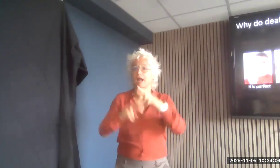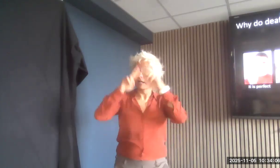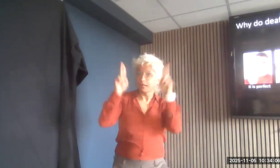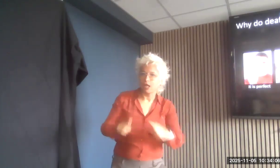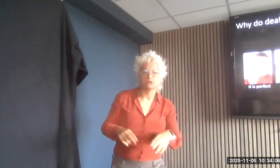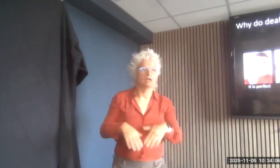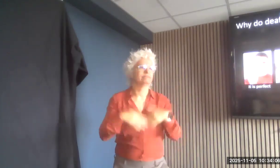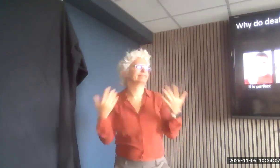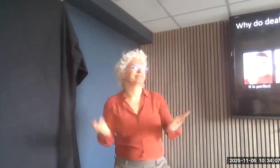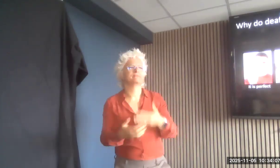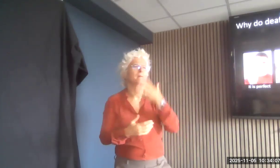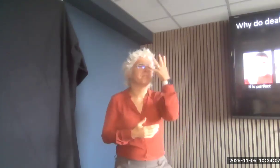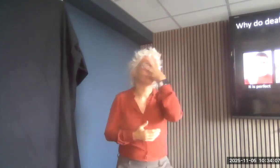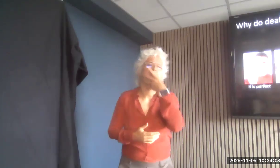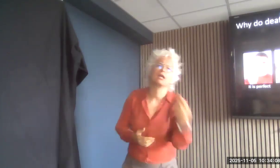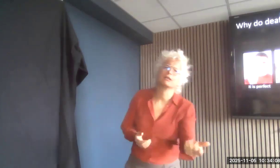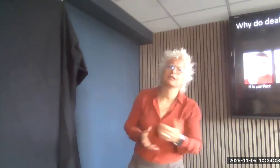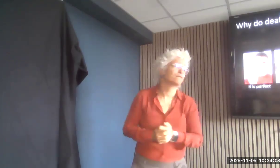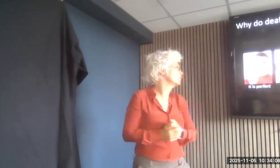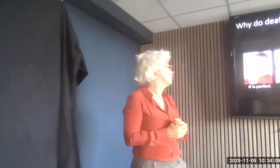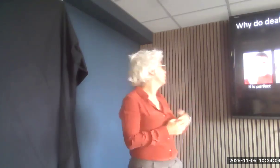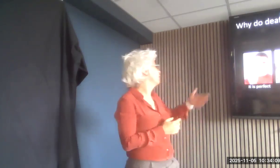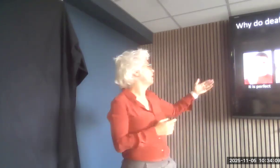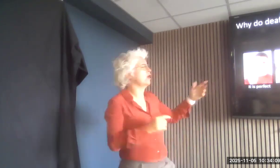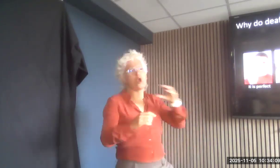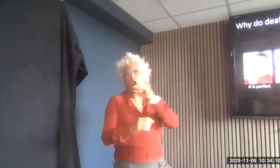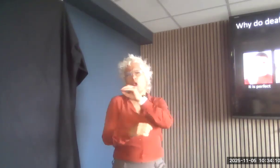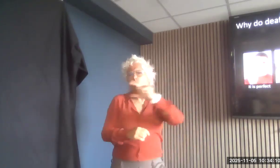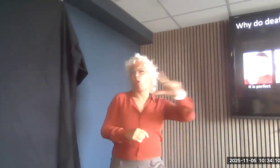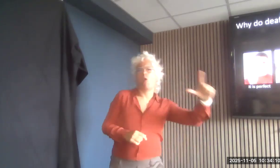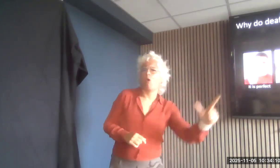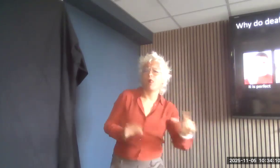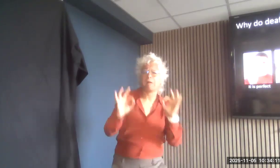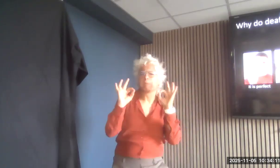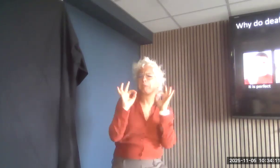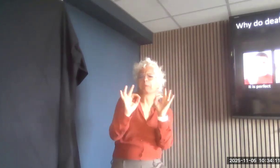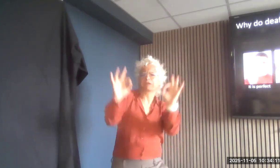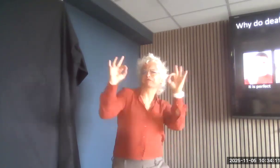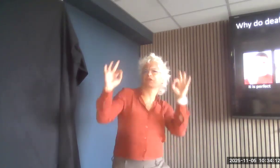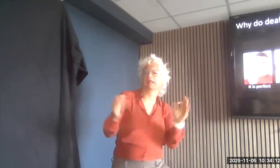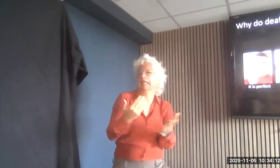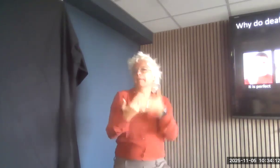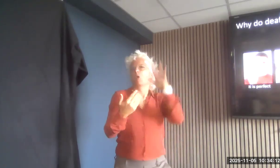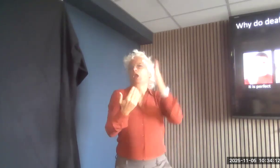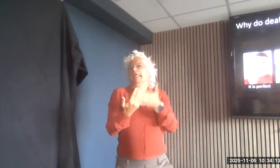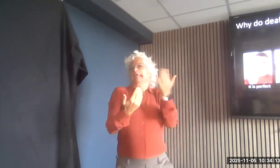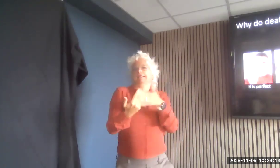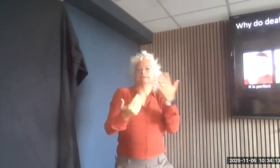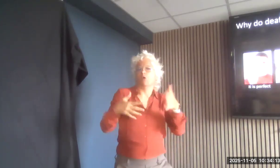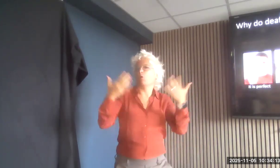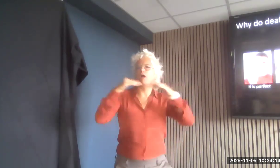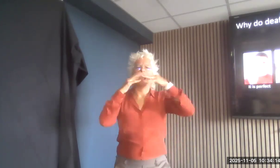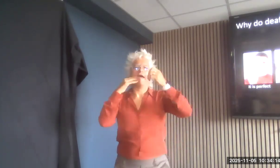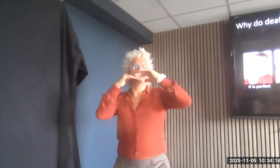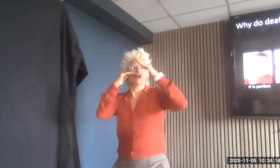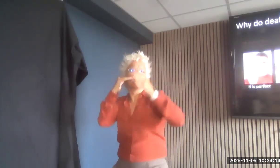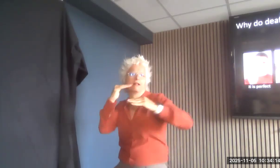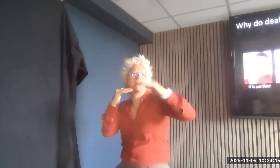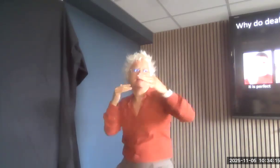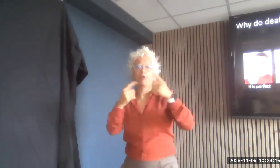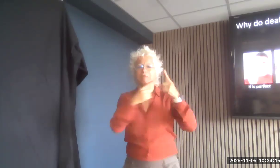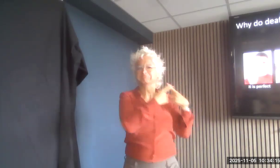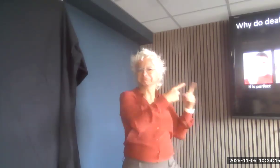And it's interesting, in all of the interviews, people said things like, oh, International Sign is so cool, it's so beautiful, it's so perfect, it's so great.